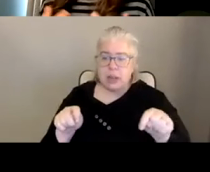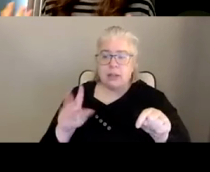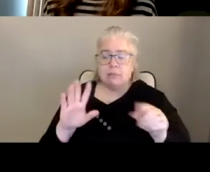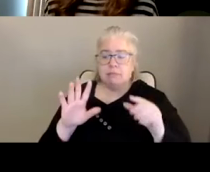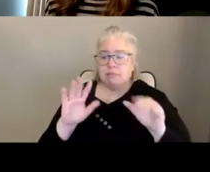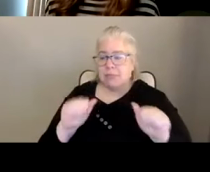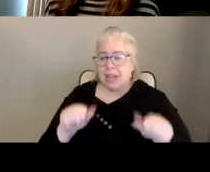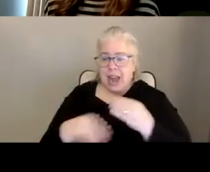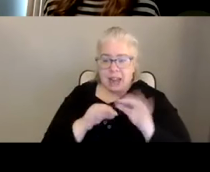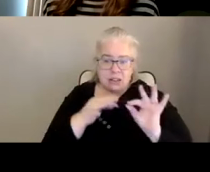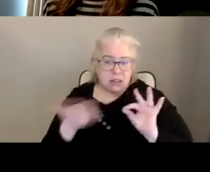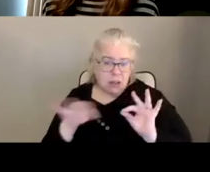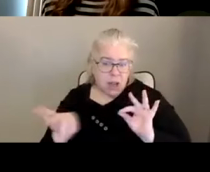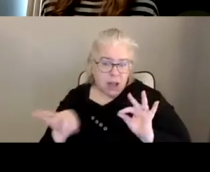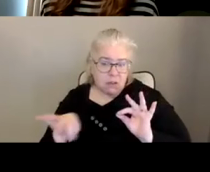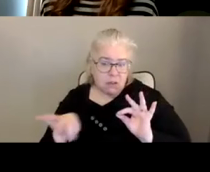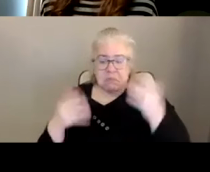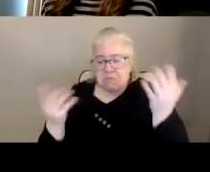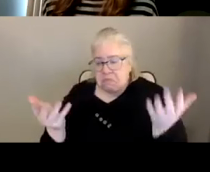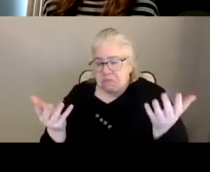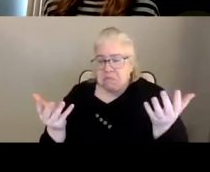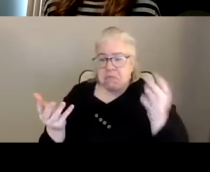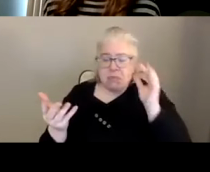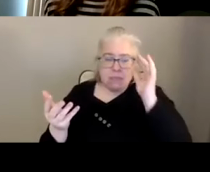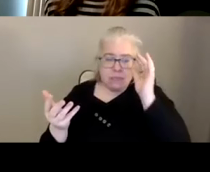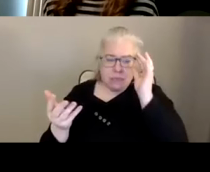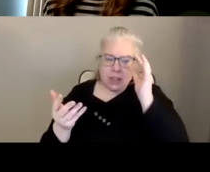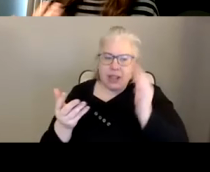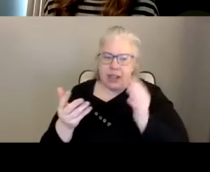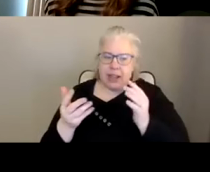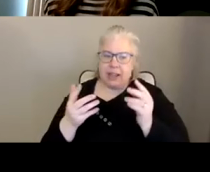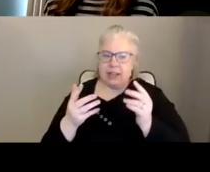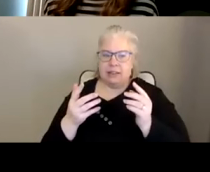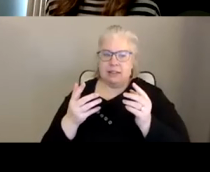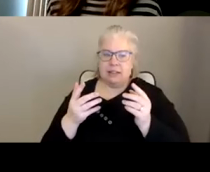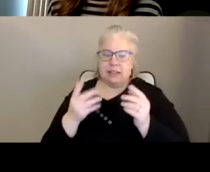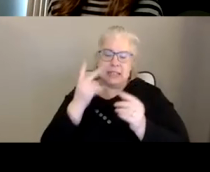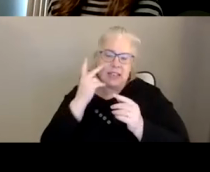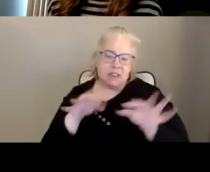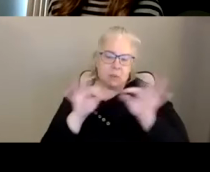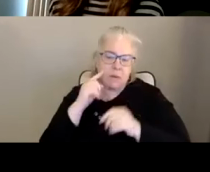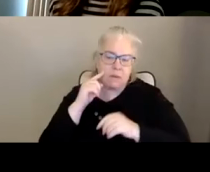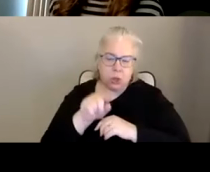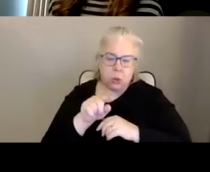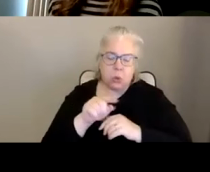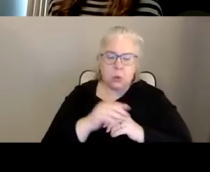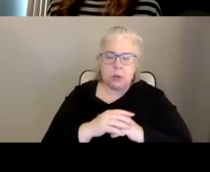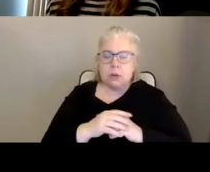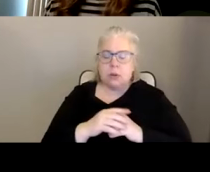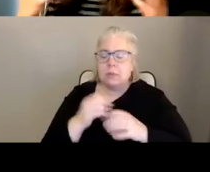And if this is something that is important to your organization, it's important to look at that so that you don't have to end up